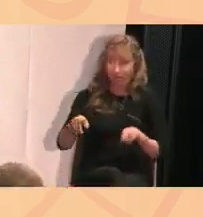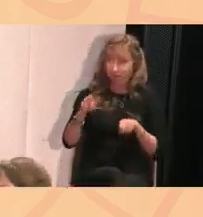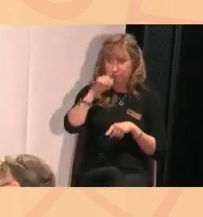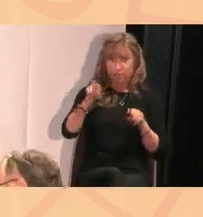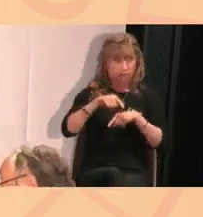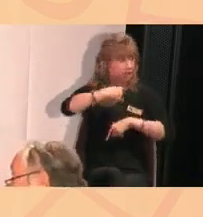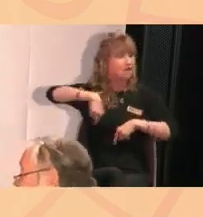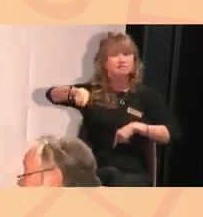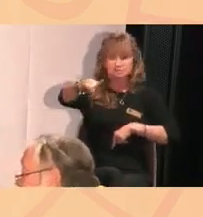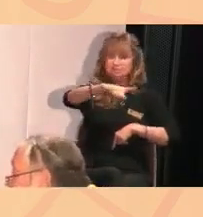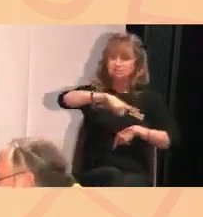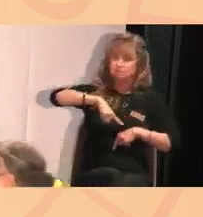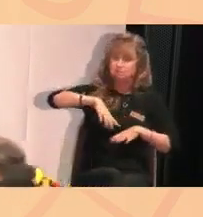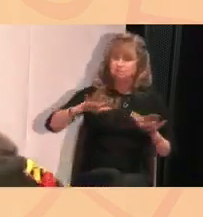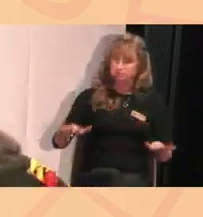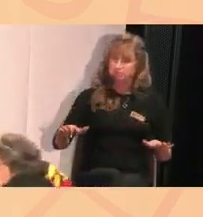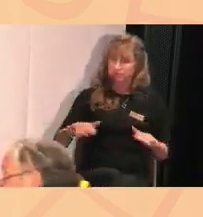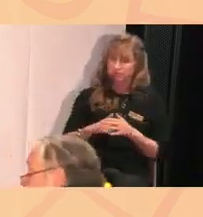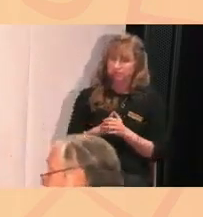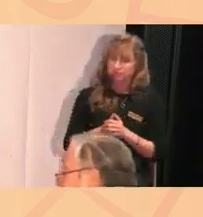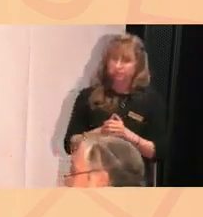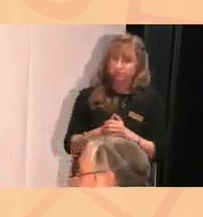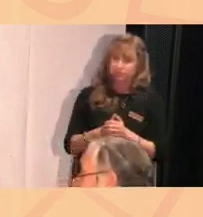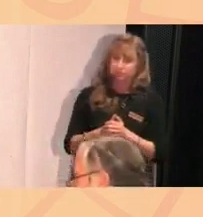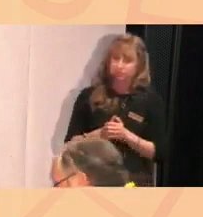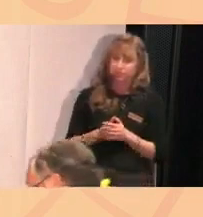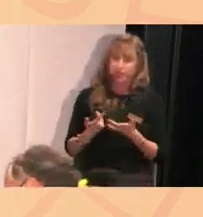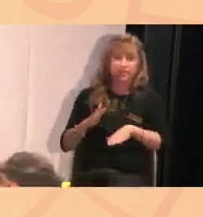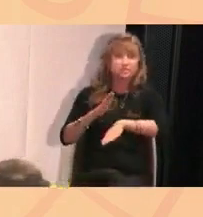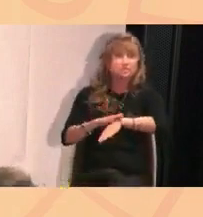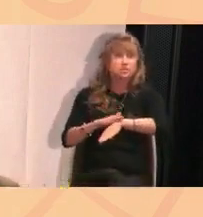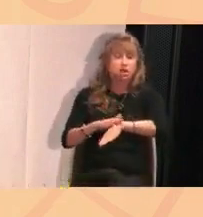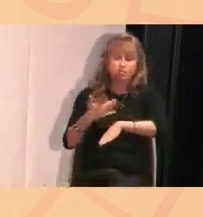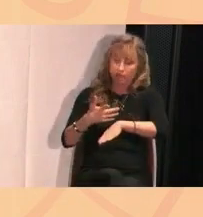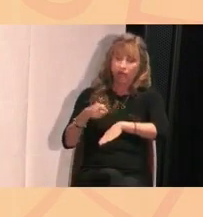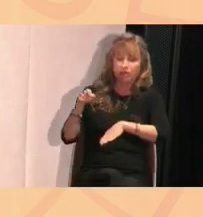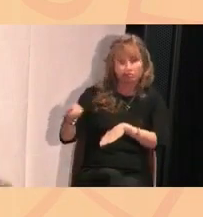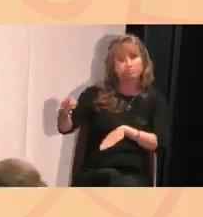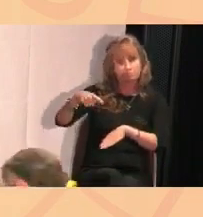It was primarily people from Africa, Asia, South America, etcetera.